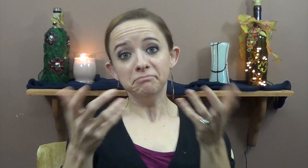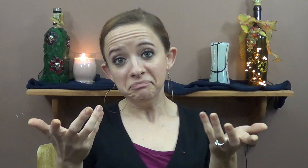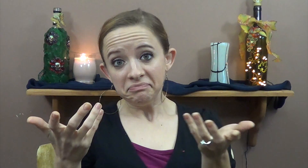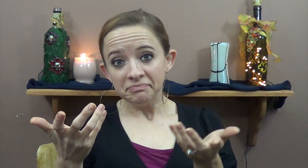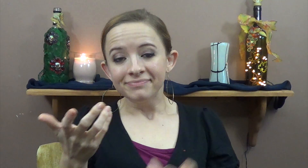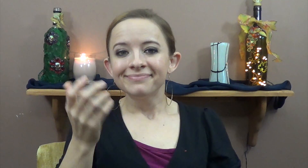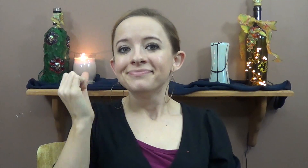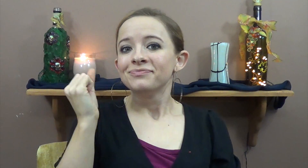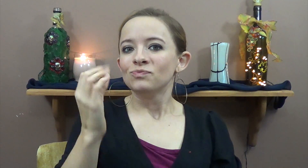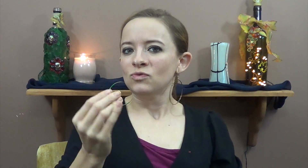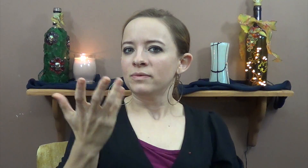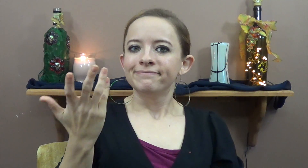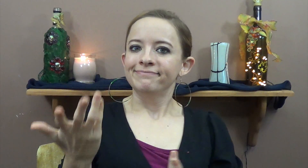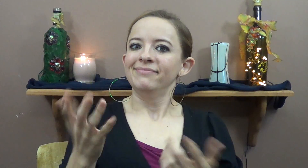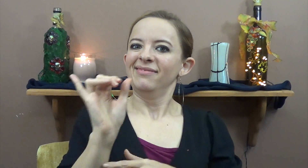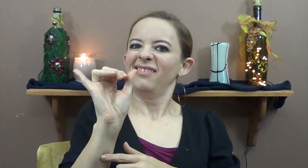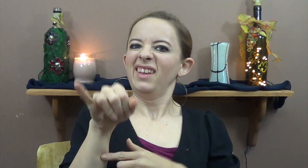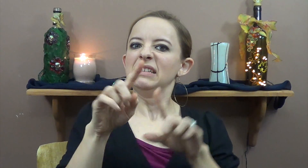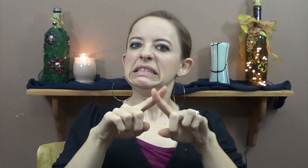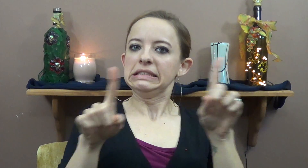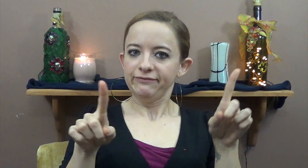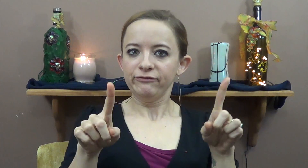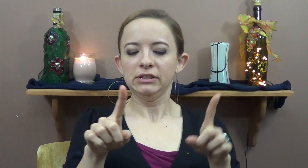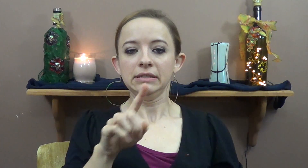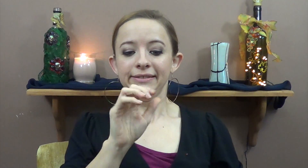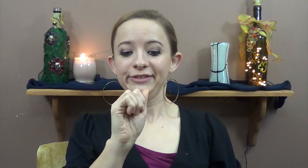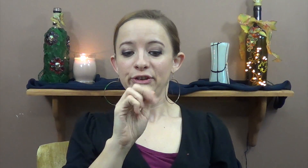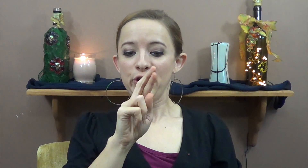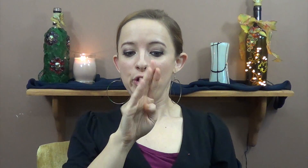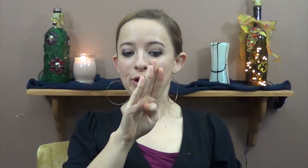and it's circular. So, yeah that is the